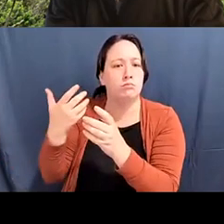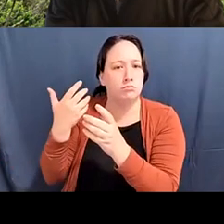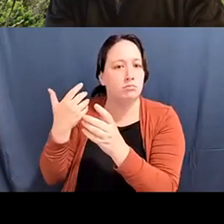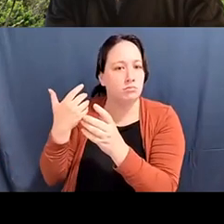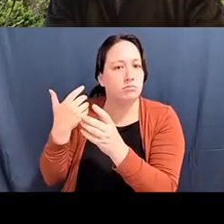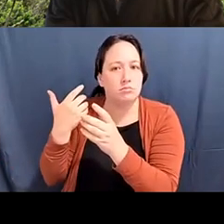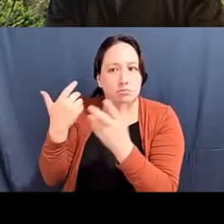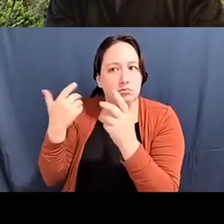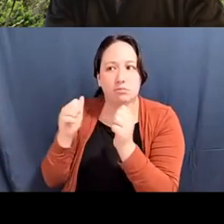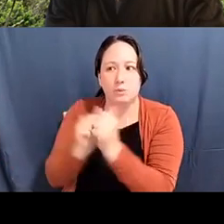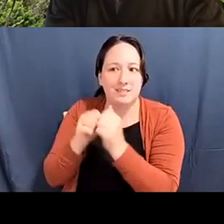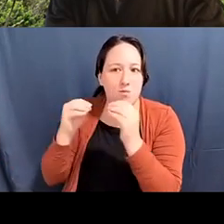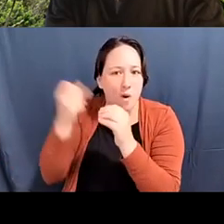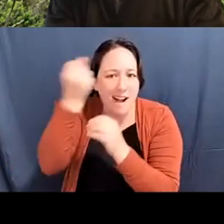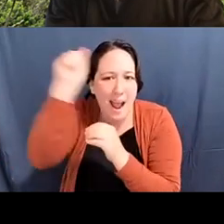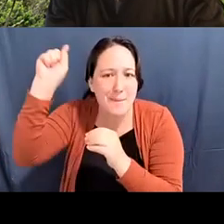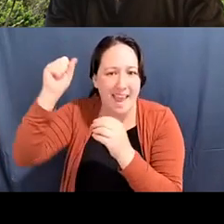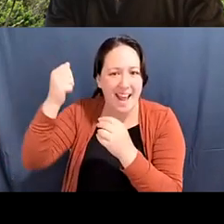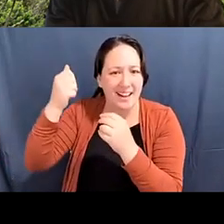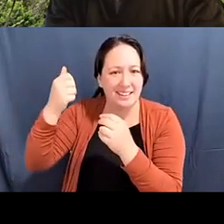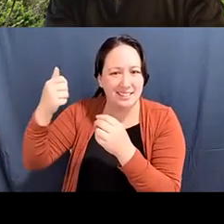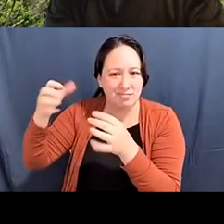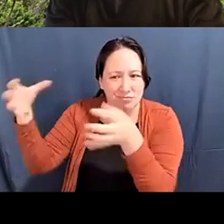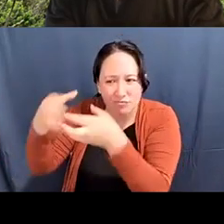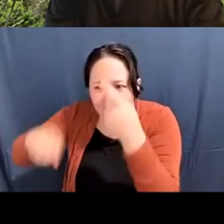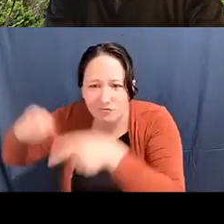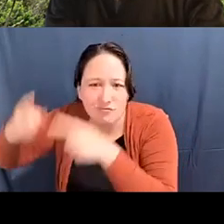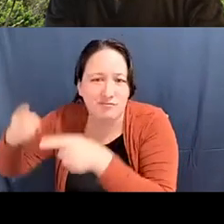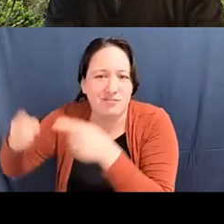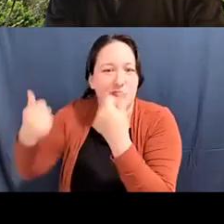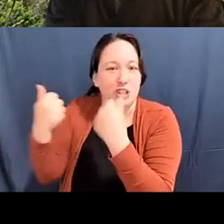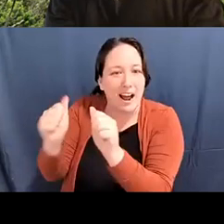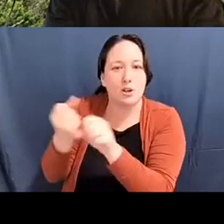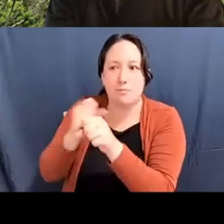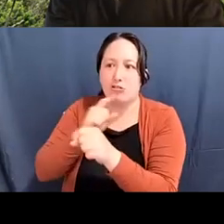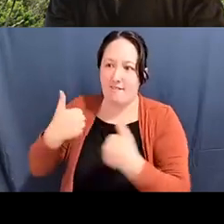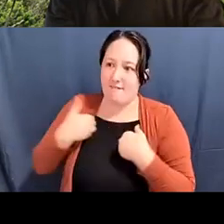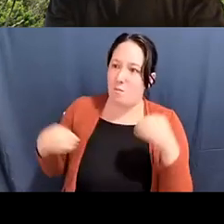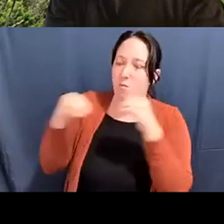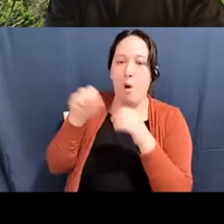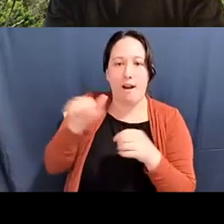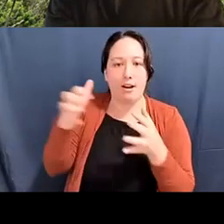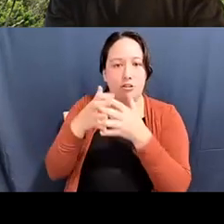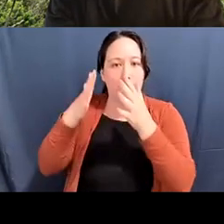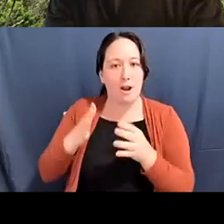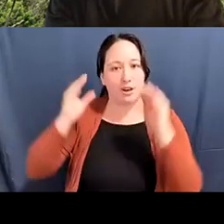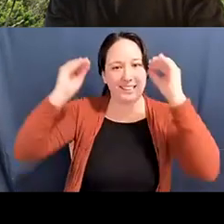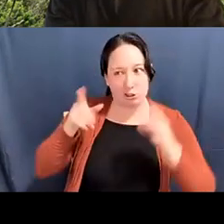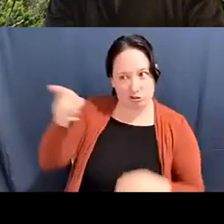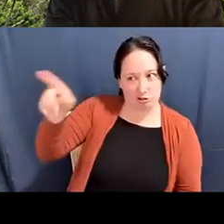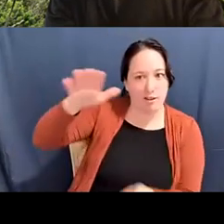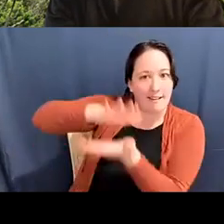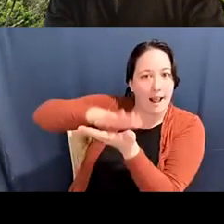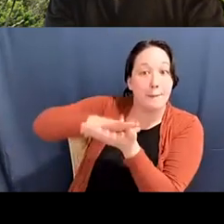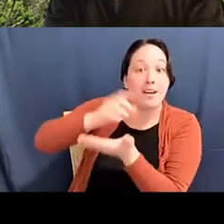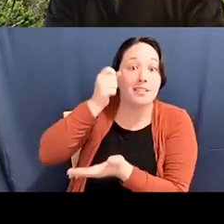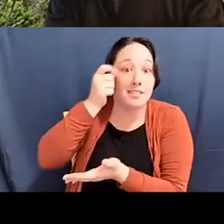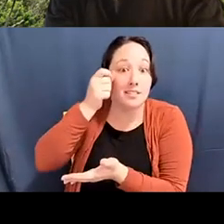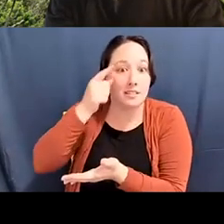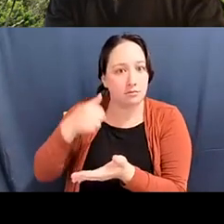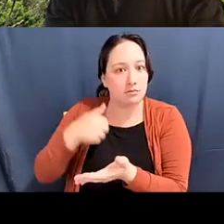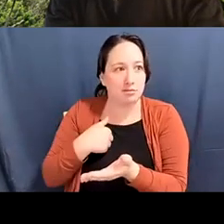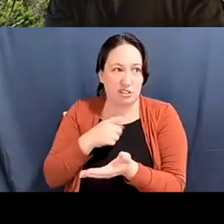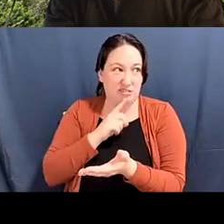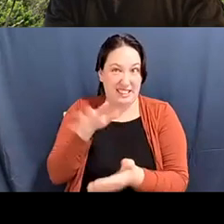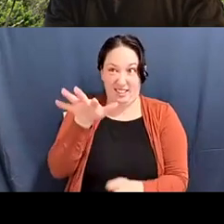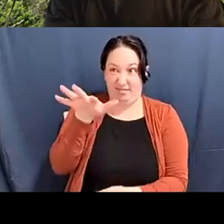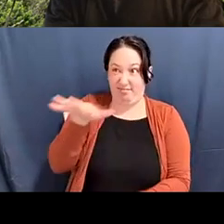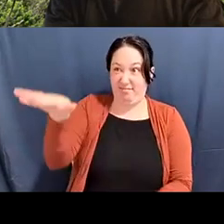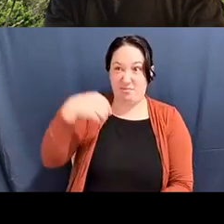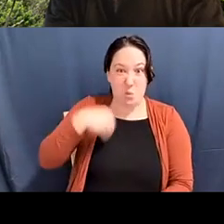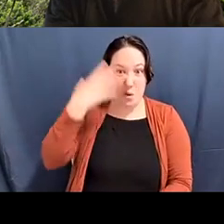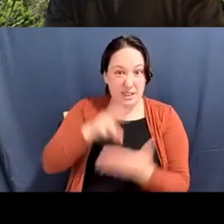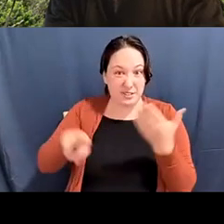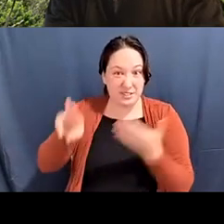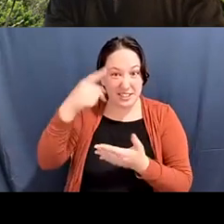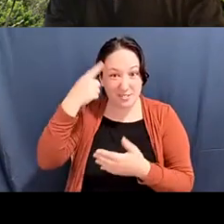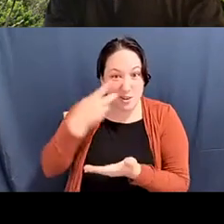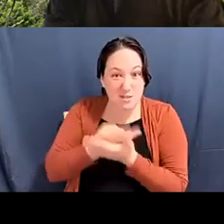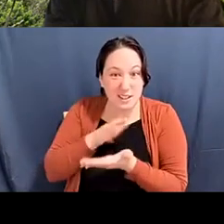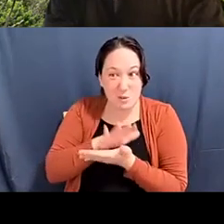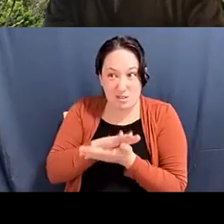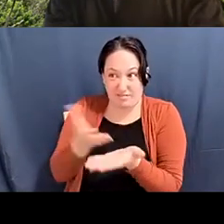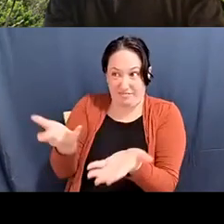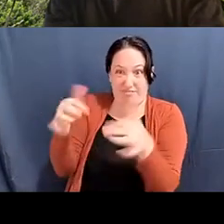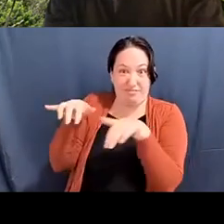Katherine Lee: campaigns in order to try to ensure that we had more Asian American instructors on campus because I was at a predominantly white university for... for graduate school at the time. And then later on,